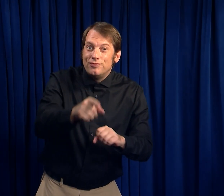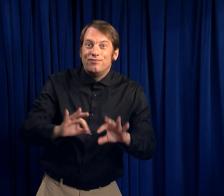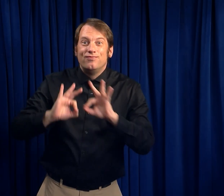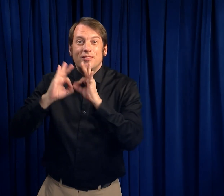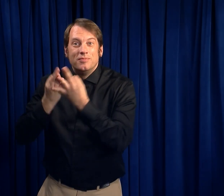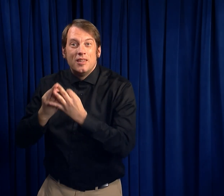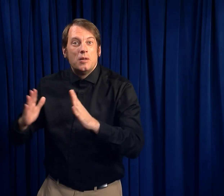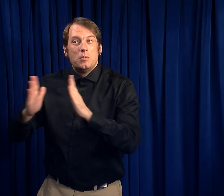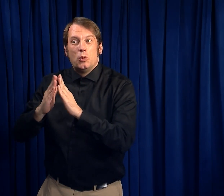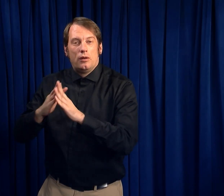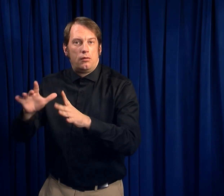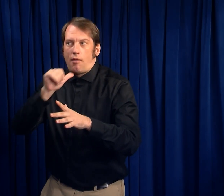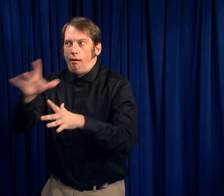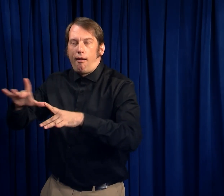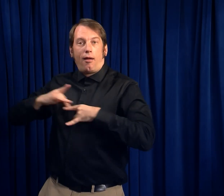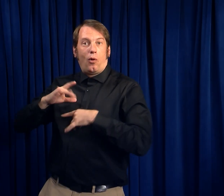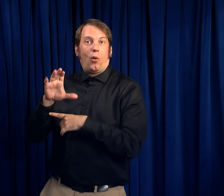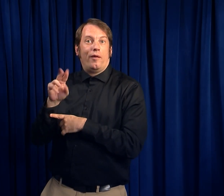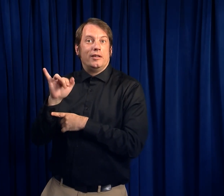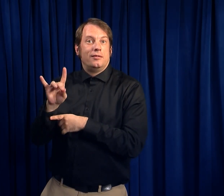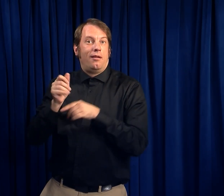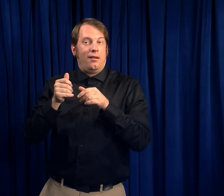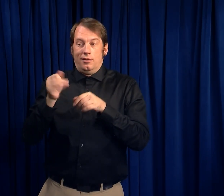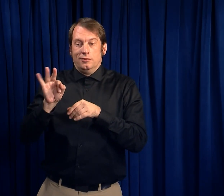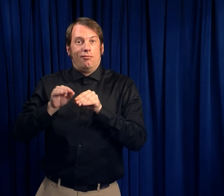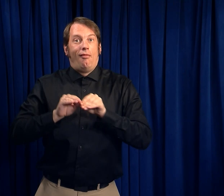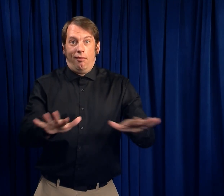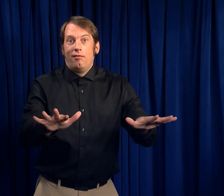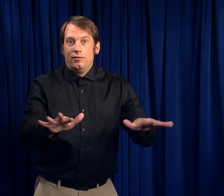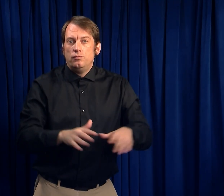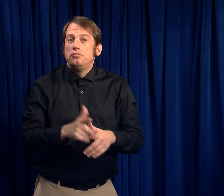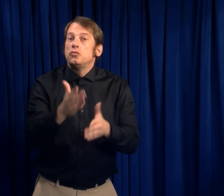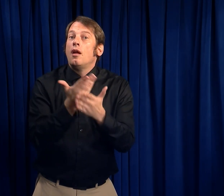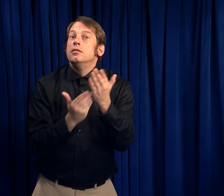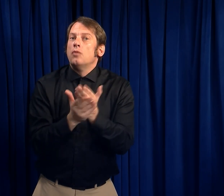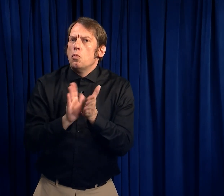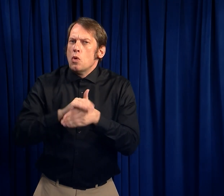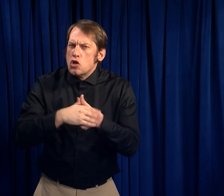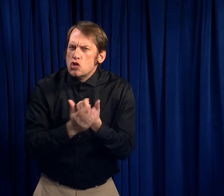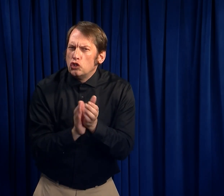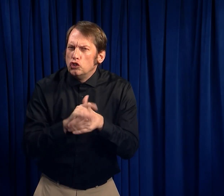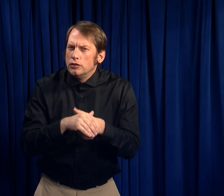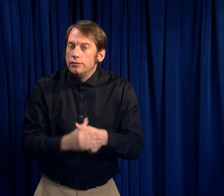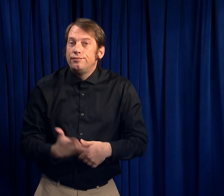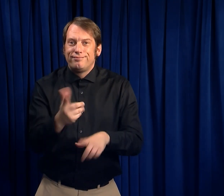and your community from COVID-19— wash your hands,